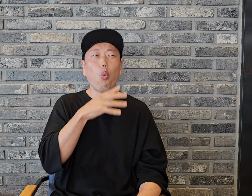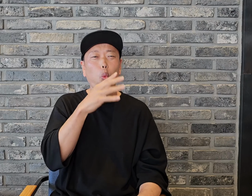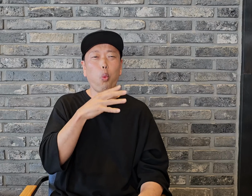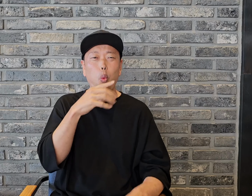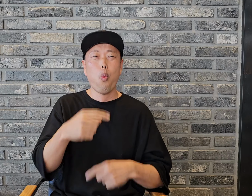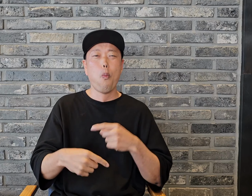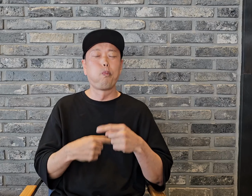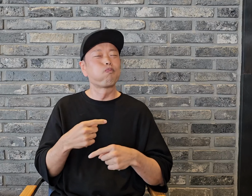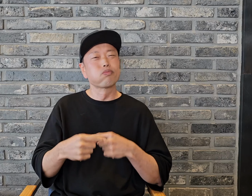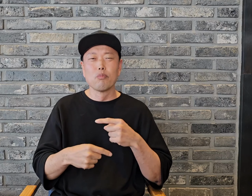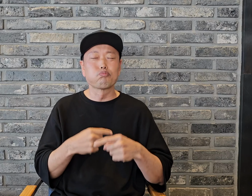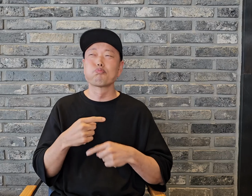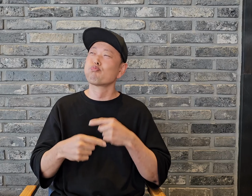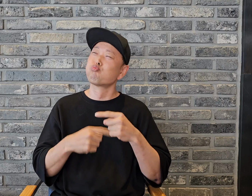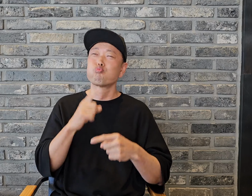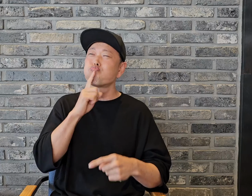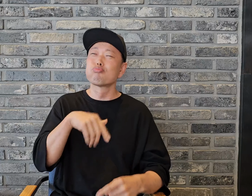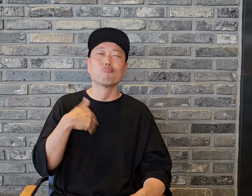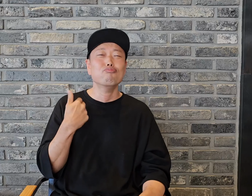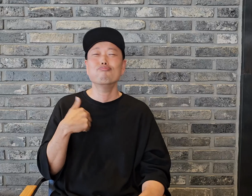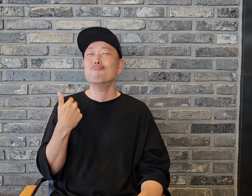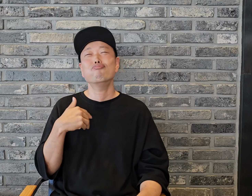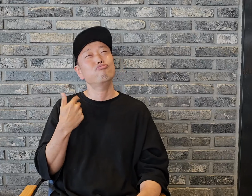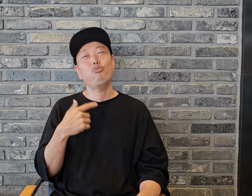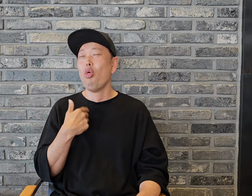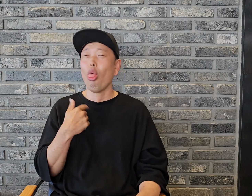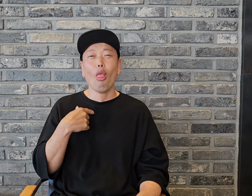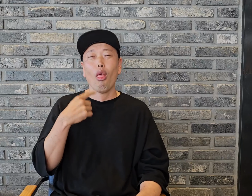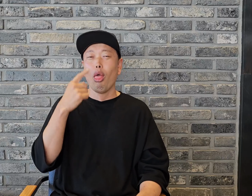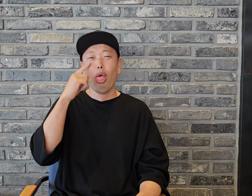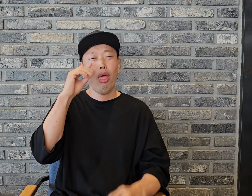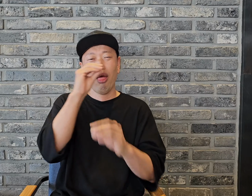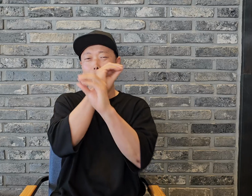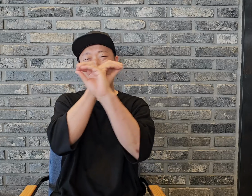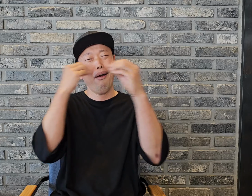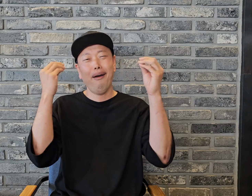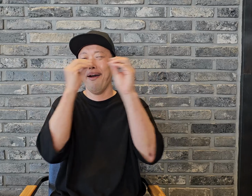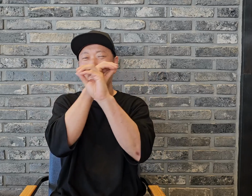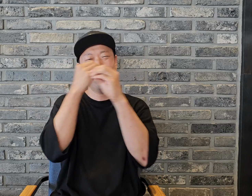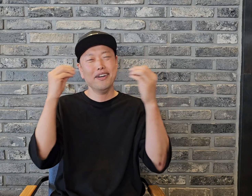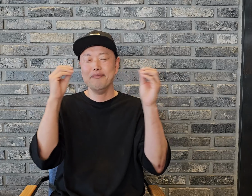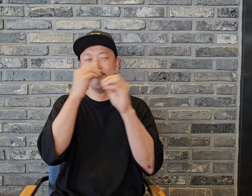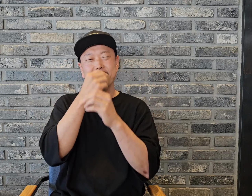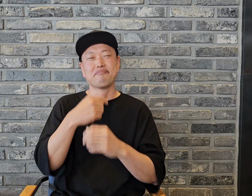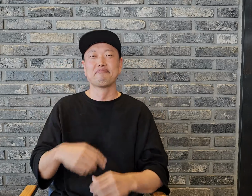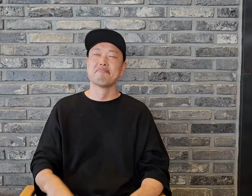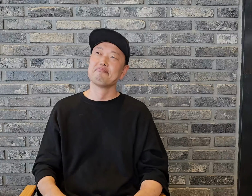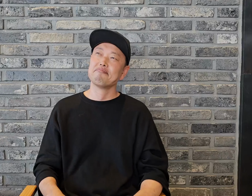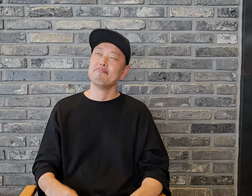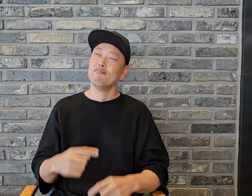At that time, I didn't even know what sign language meant, so I just looked at it roughly.